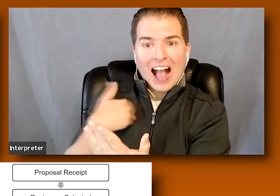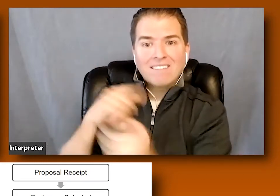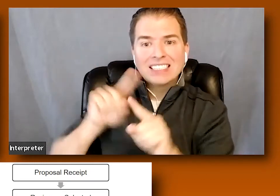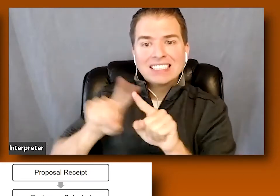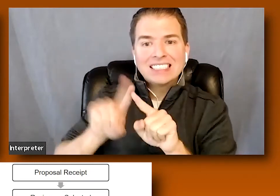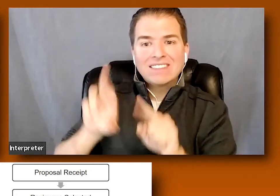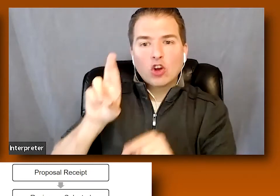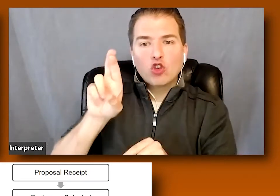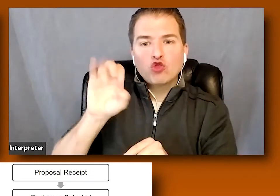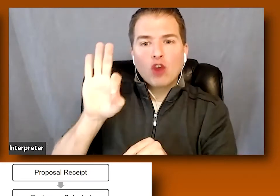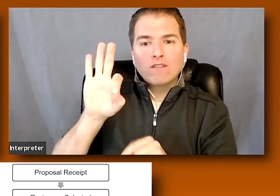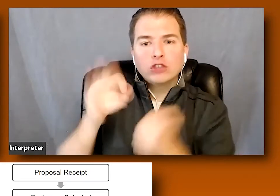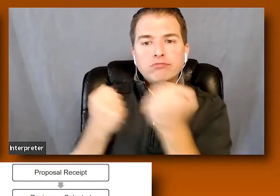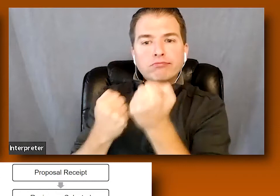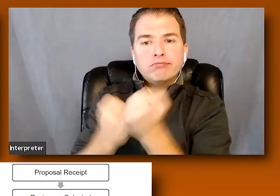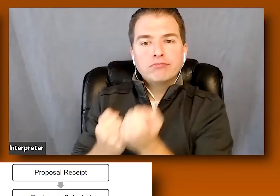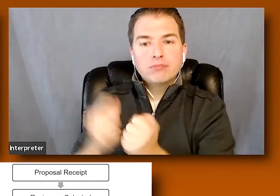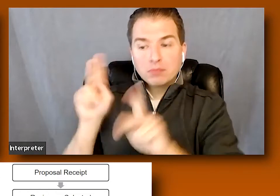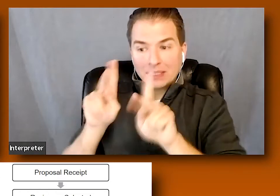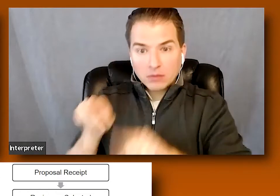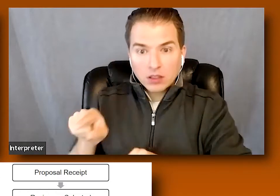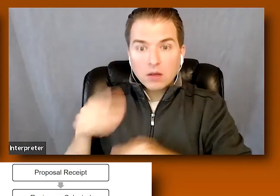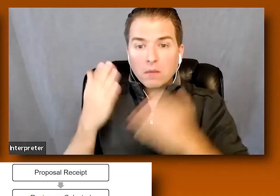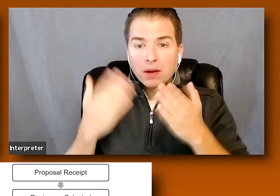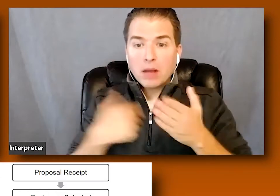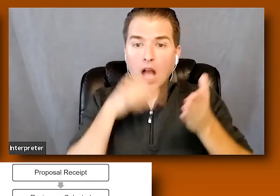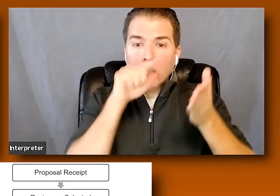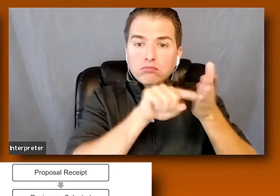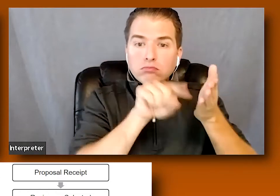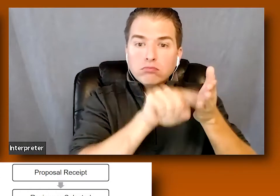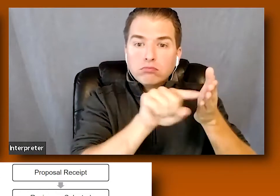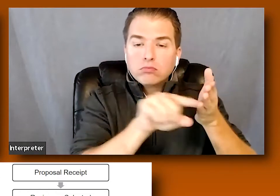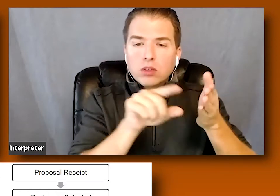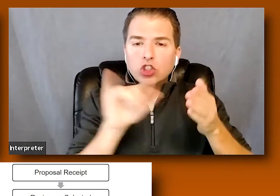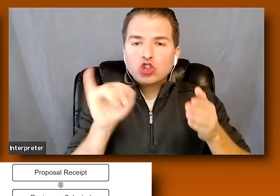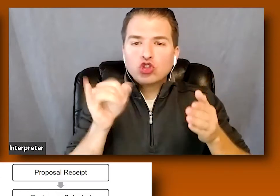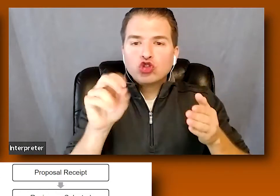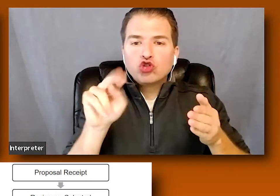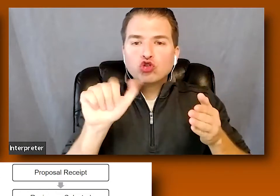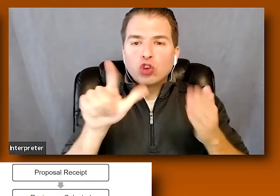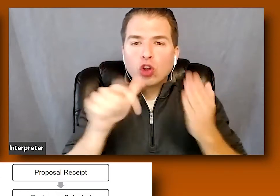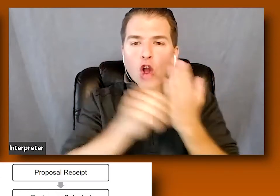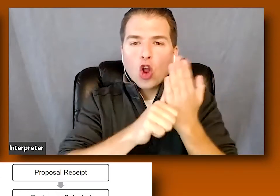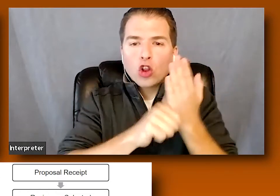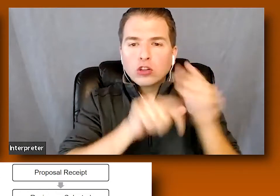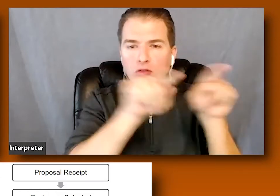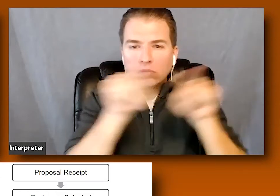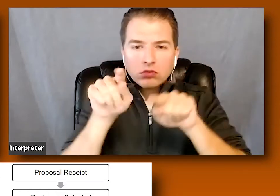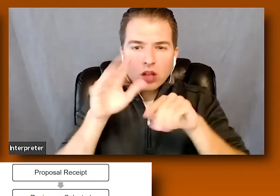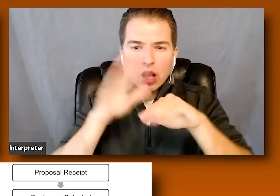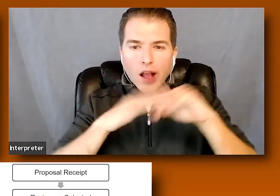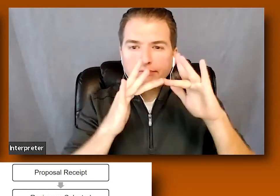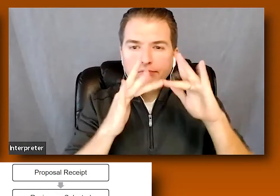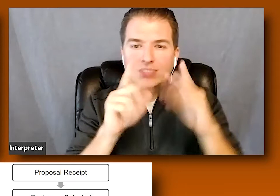And they might just do computer searches for journal articles. And also, the reviewer recommendations from the P.I.